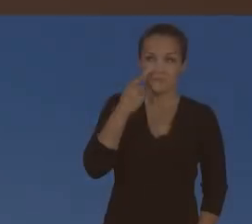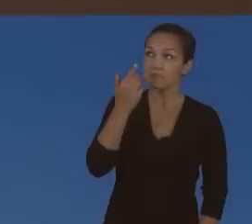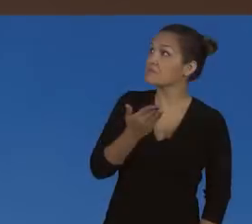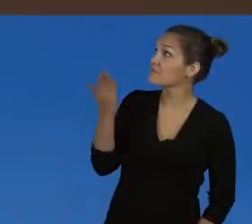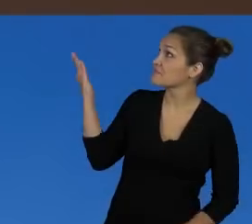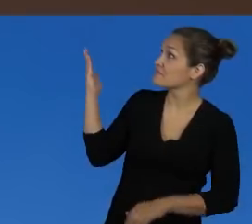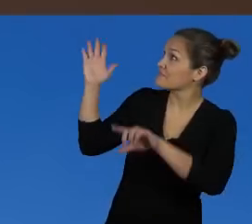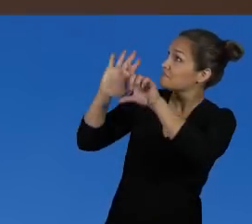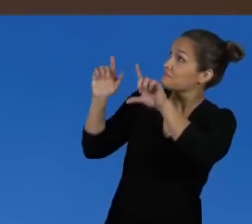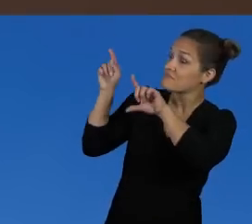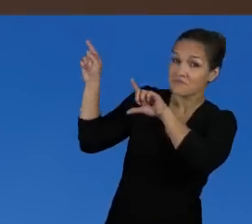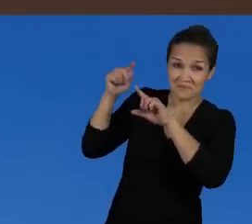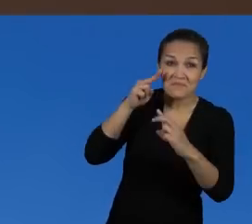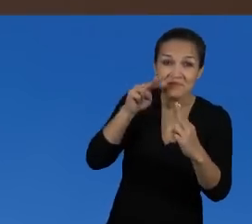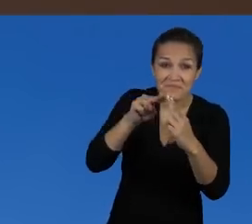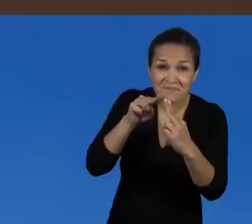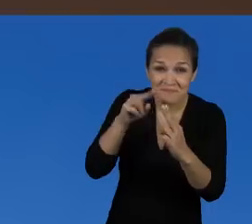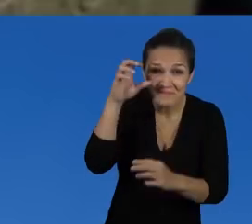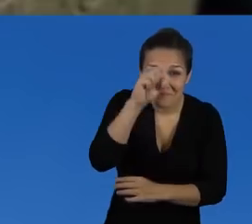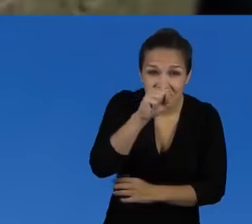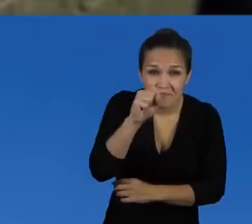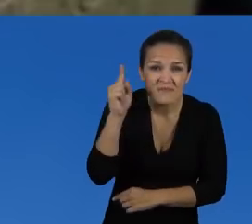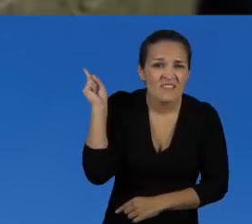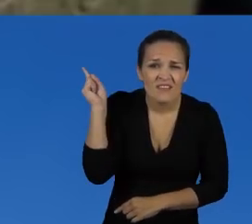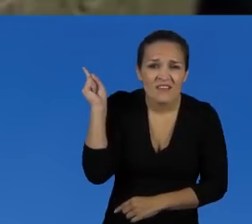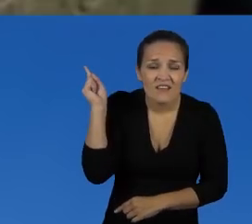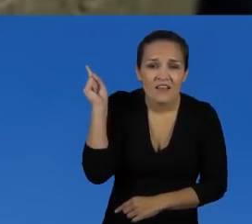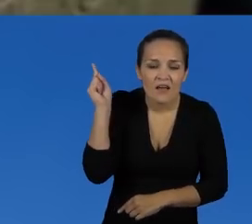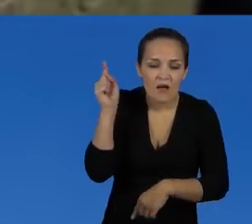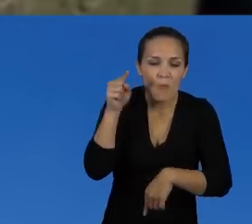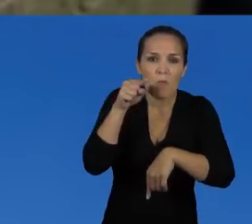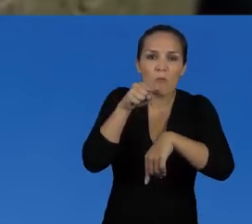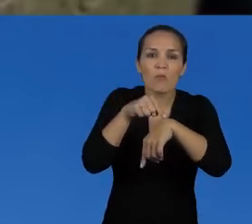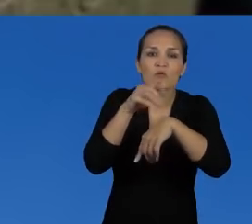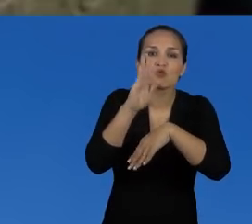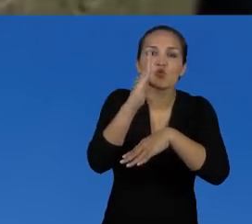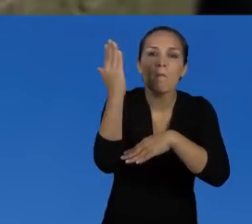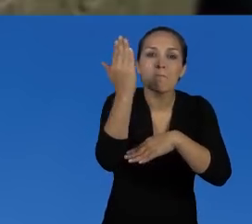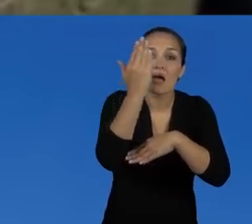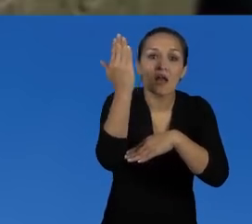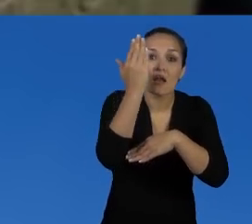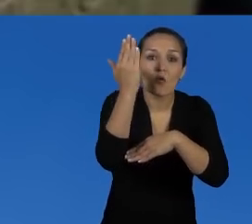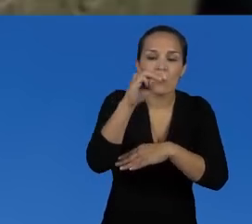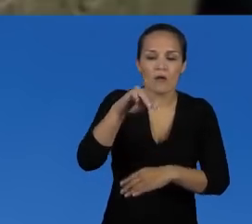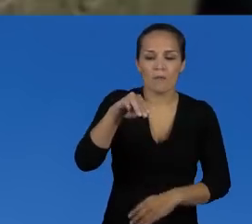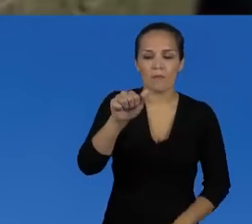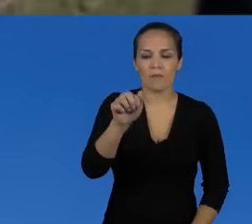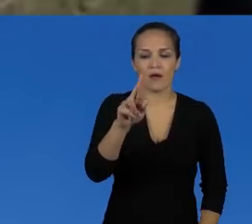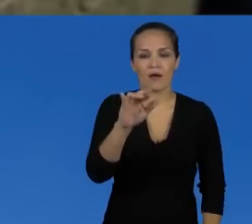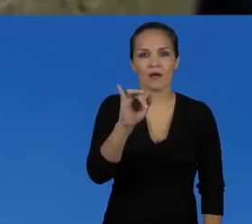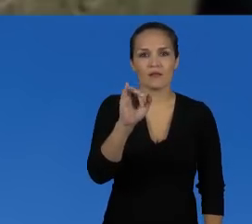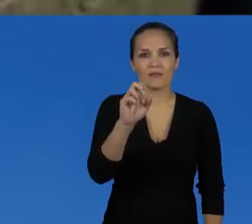This scene... I don't know if you recognize it is the moment in the movie The Matrix